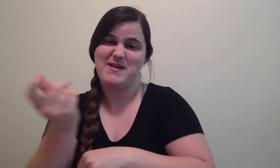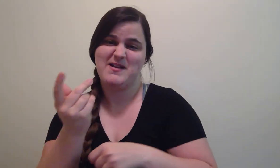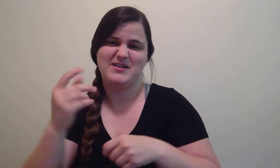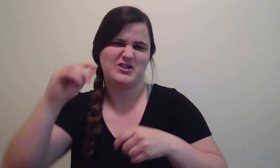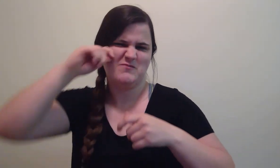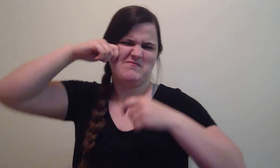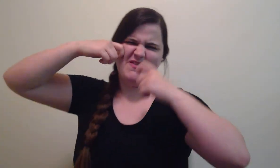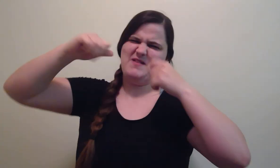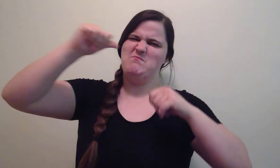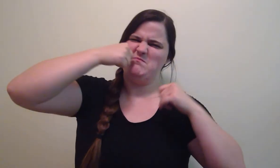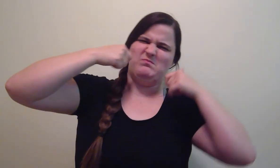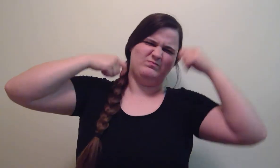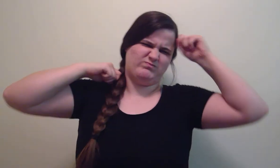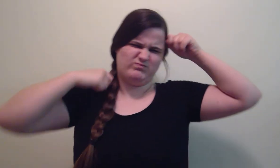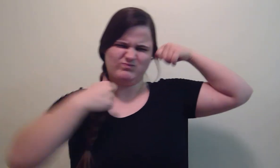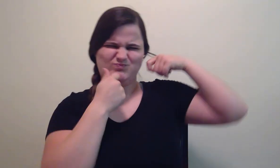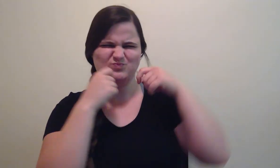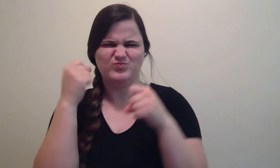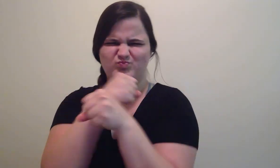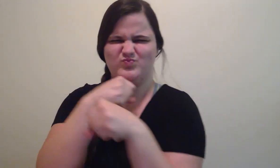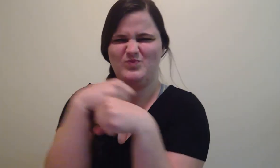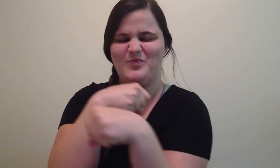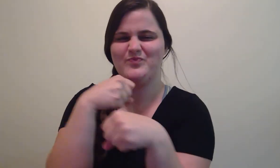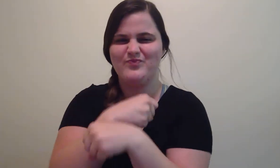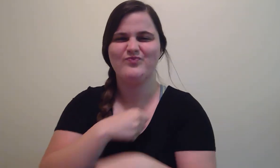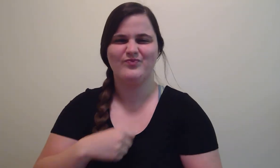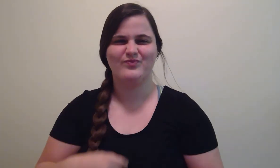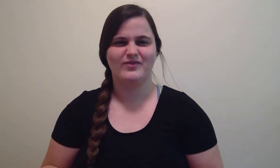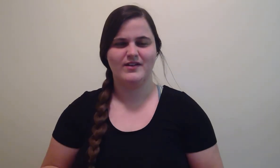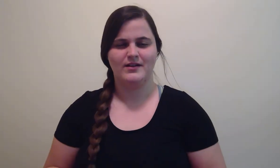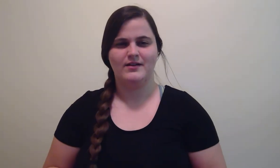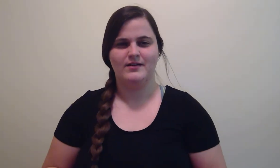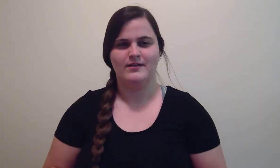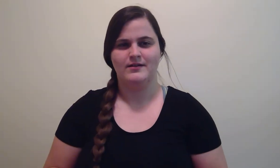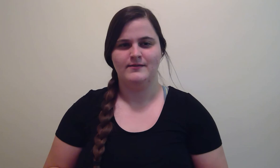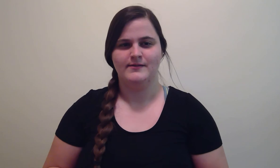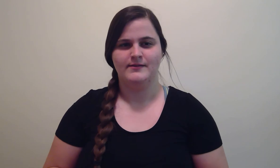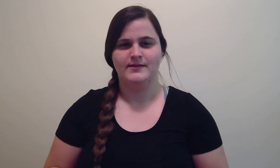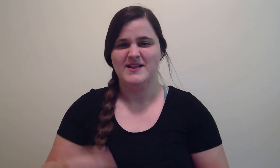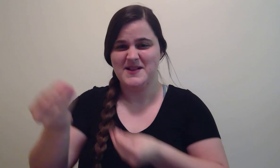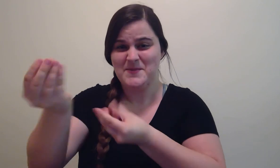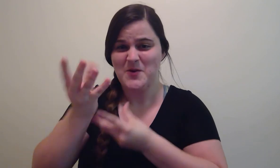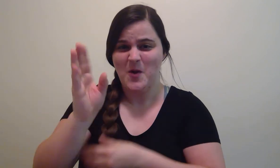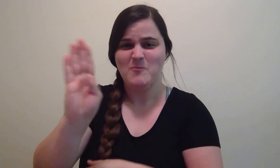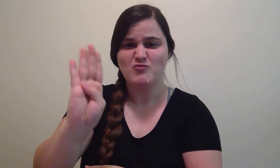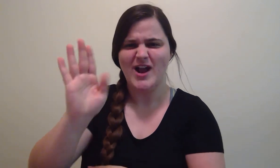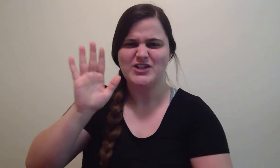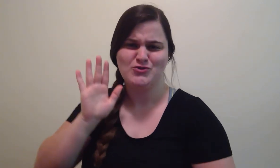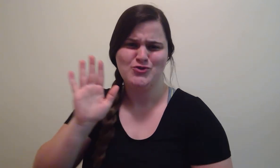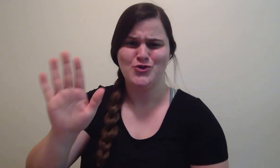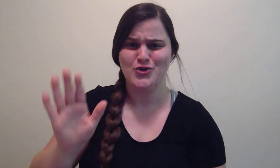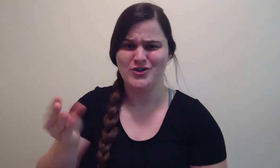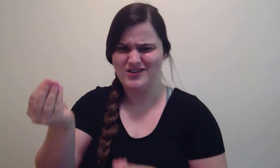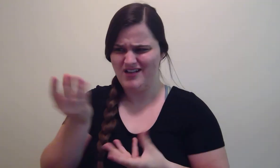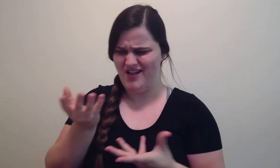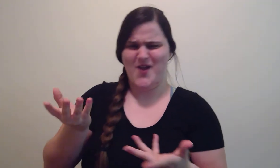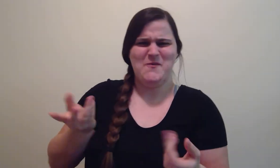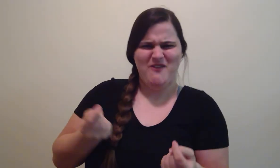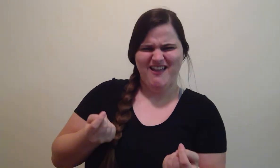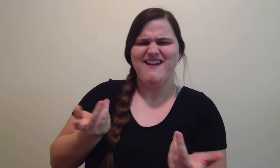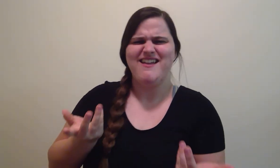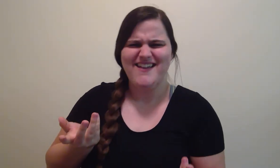scratching and pulling and twisting anything she could get her hands on, telling me that Bryce was hers